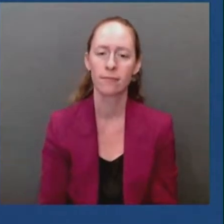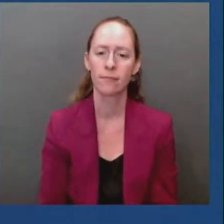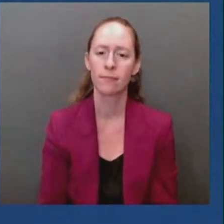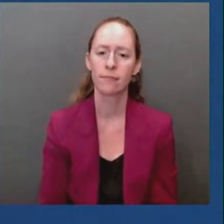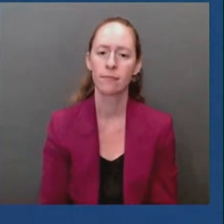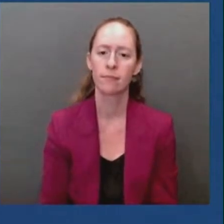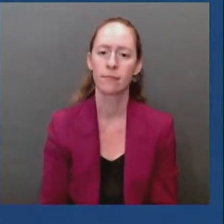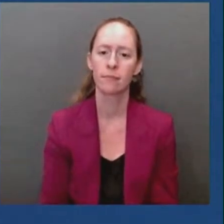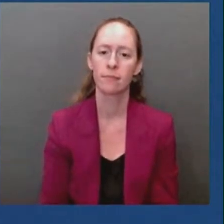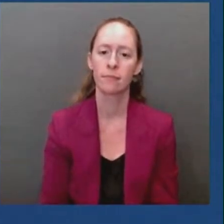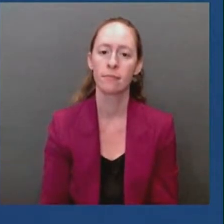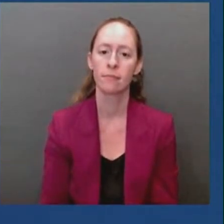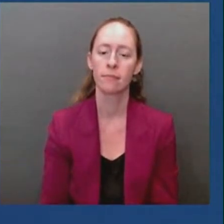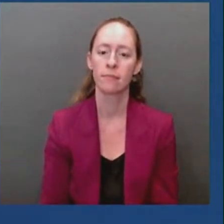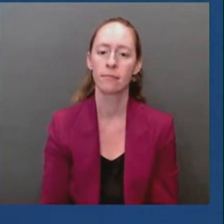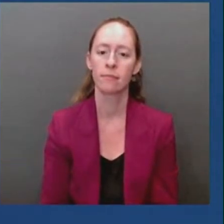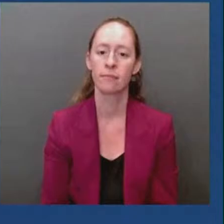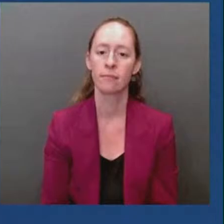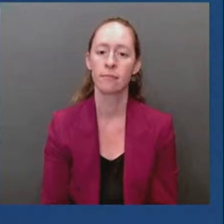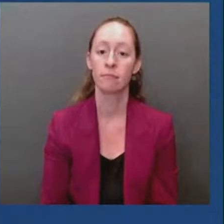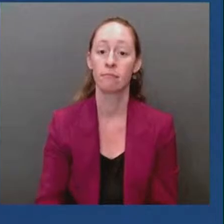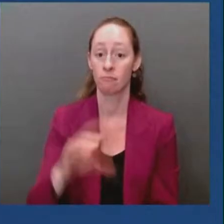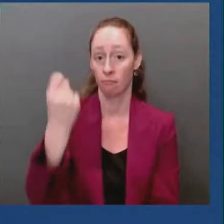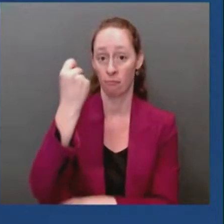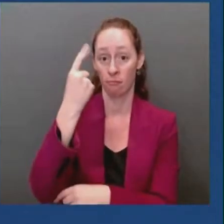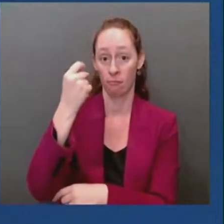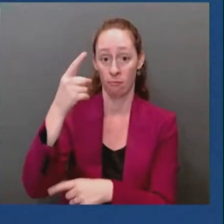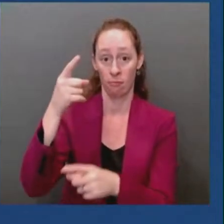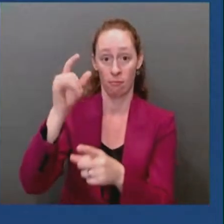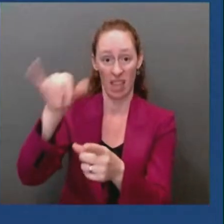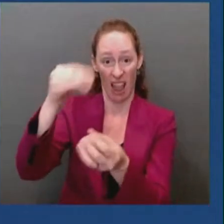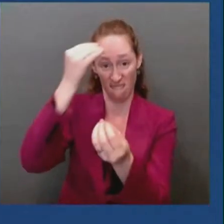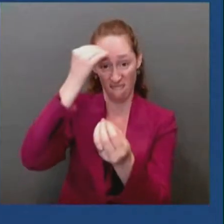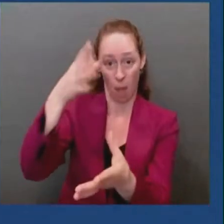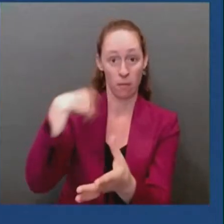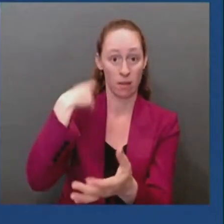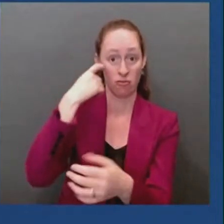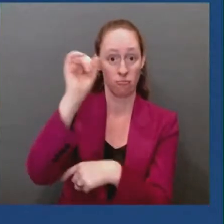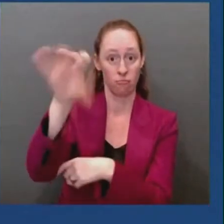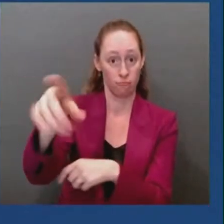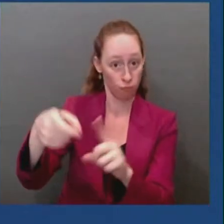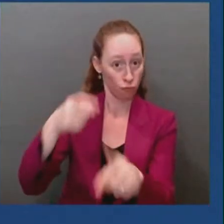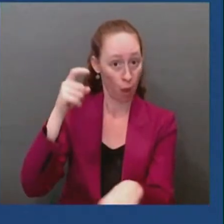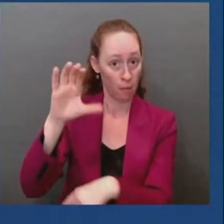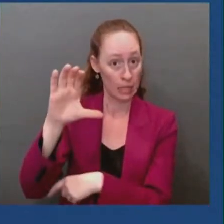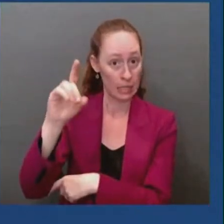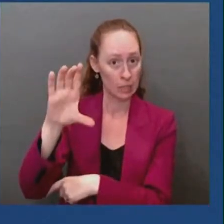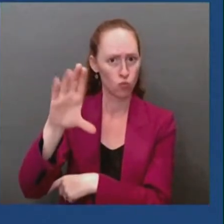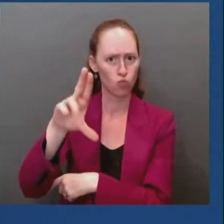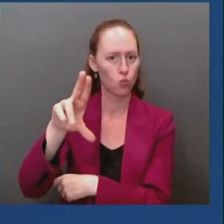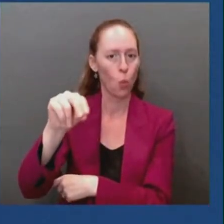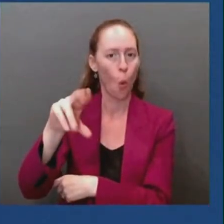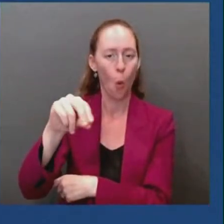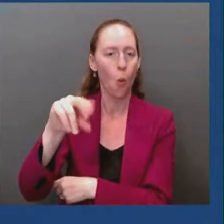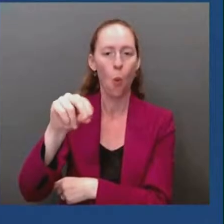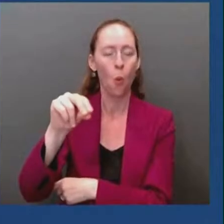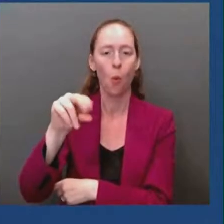THANK YOU FOR THAT QUESTION. THIS WAS NOT A CDC BASED MODELING STUDY, BUT IT WAS